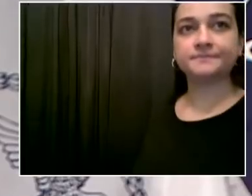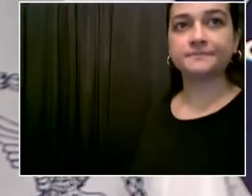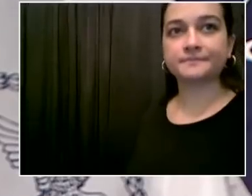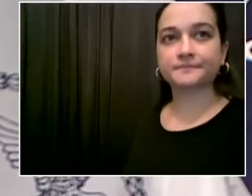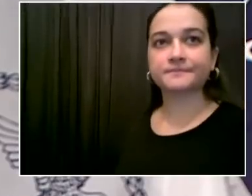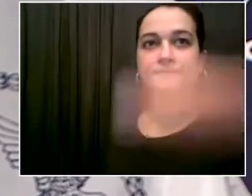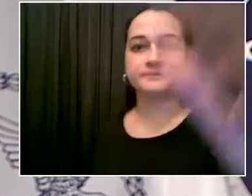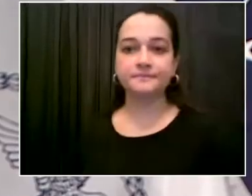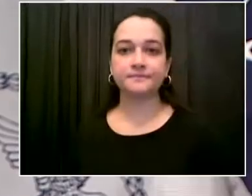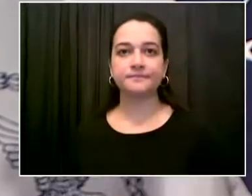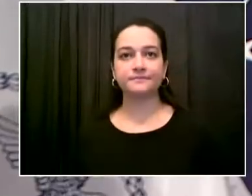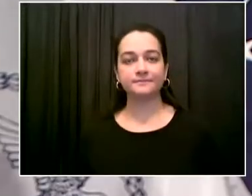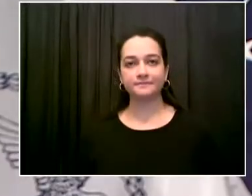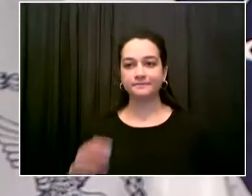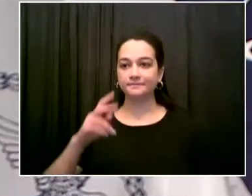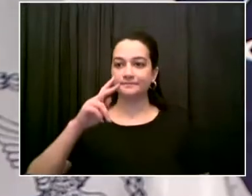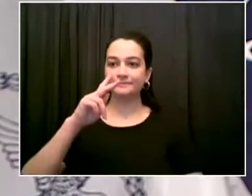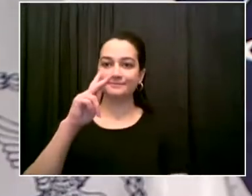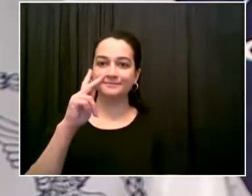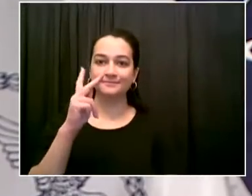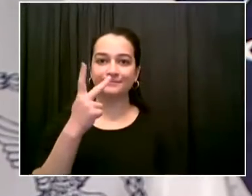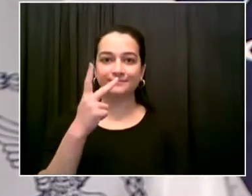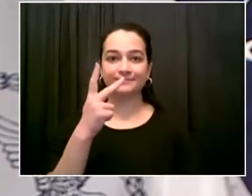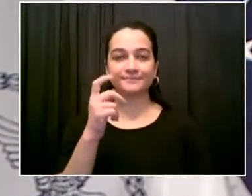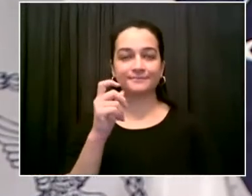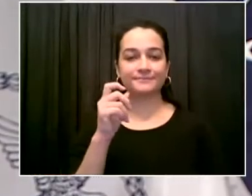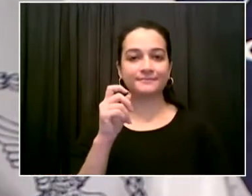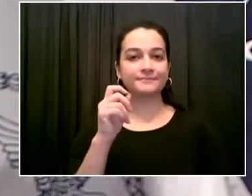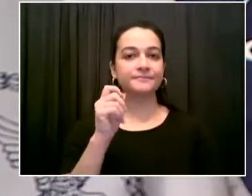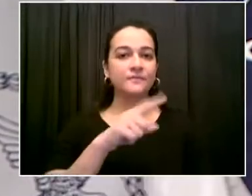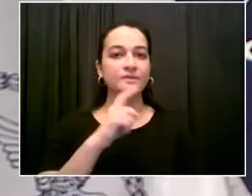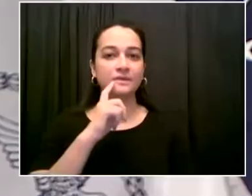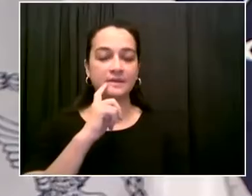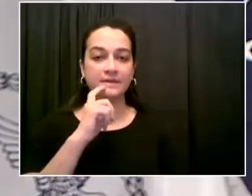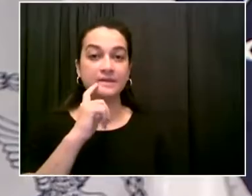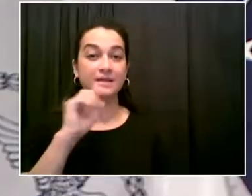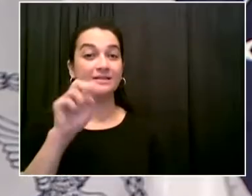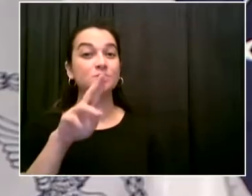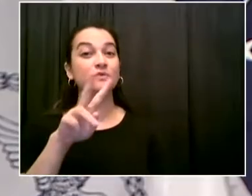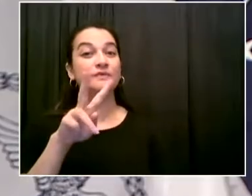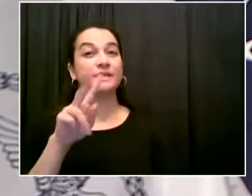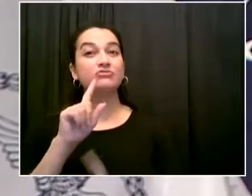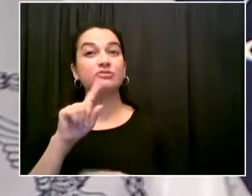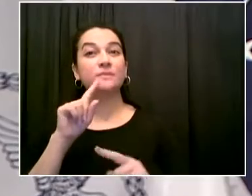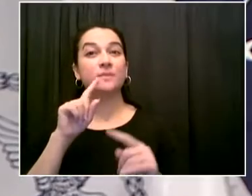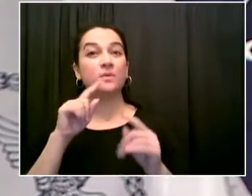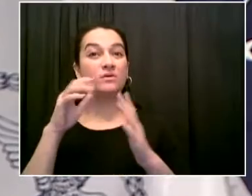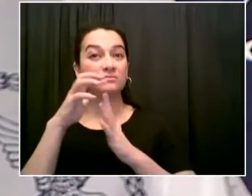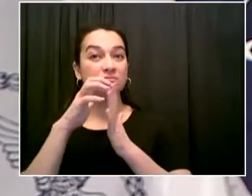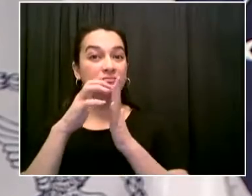FOLLOWING UP ON THE SUV REPORT,